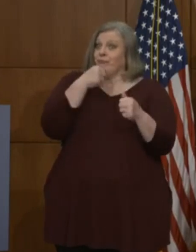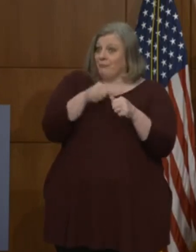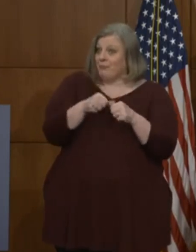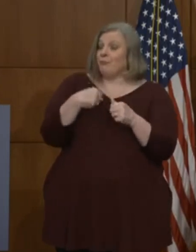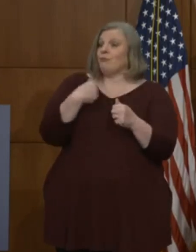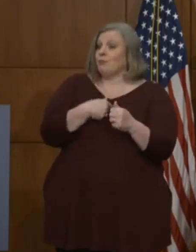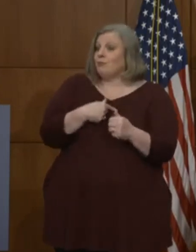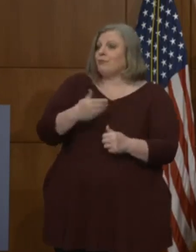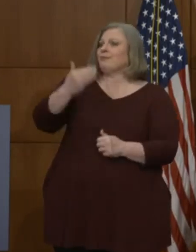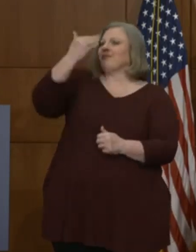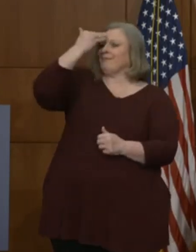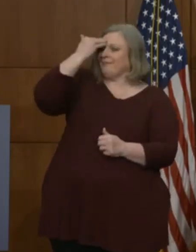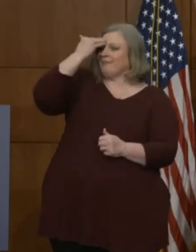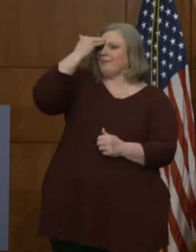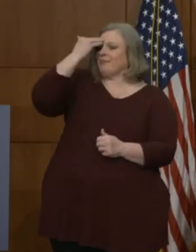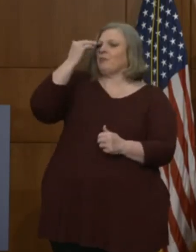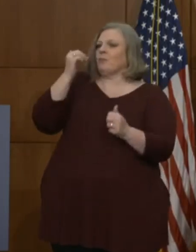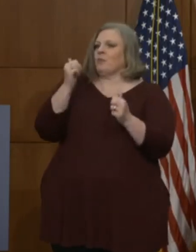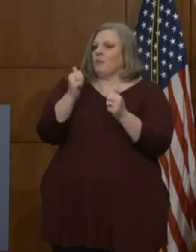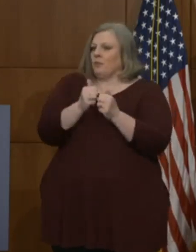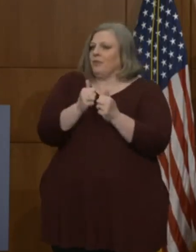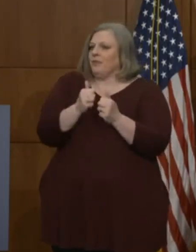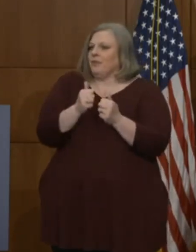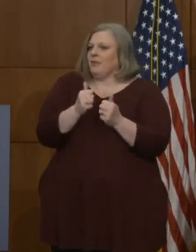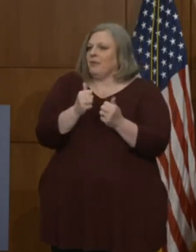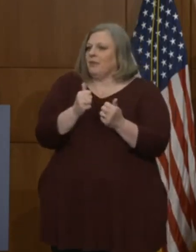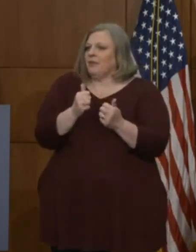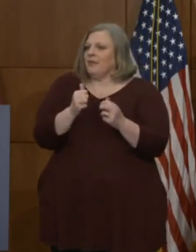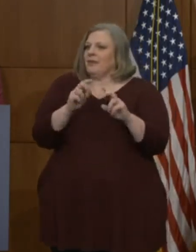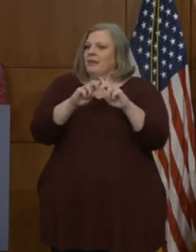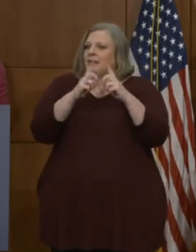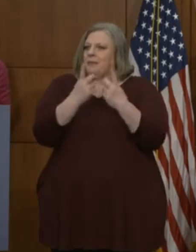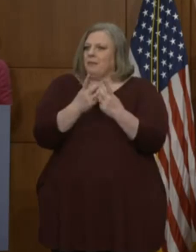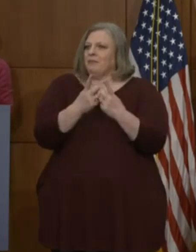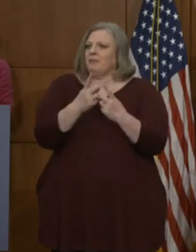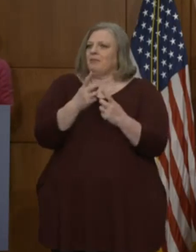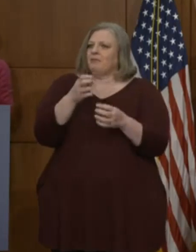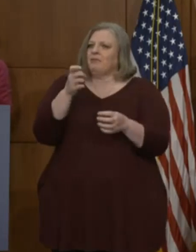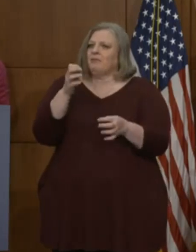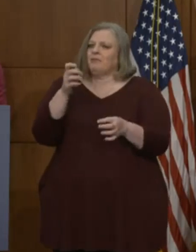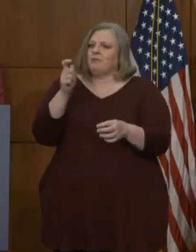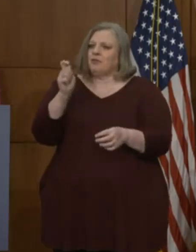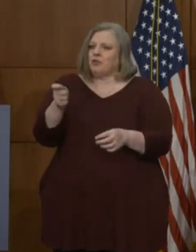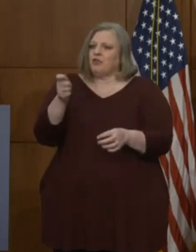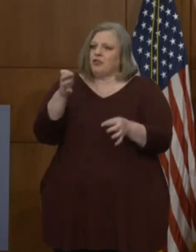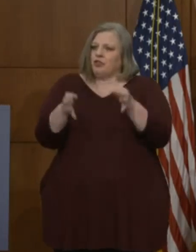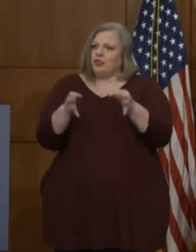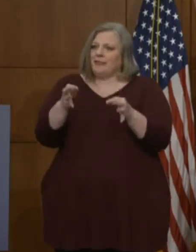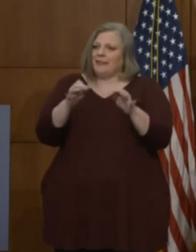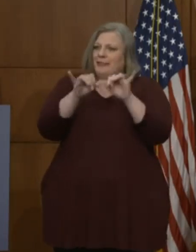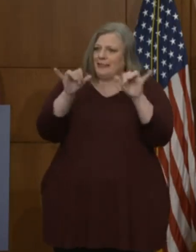BASED A PLACEMENT AND SO- YES REVIEWED IT. YET VERY WELL AND- REVIEWED IT. YET VERY WELL AND- ON THE RESPECT TO WHAT THE- IS ON THE RESPECT TO WHAT THE- IS DOING WITH THOSE K. AND- YOU